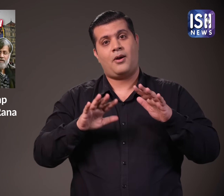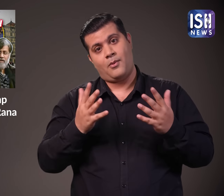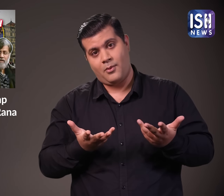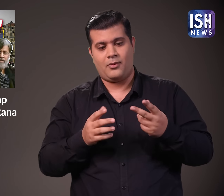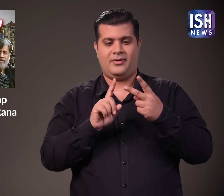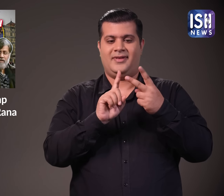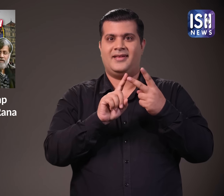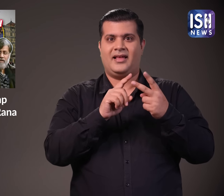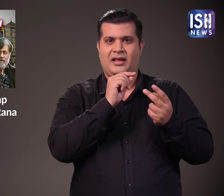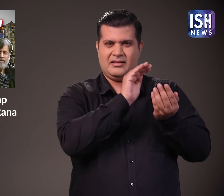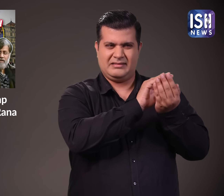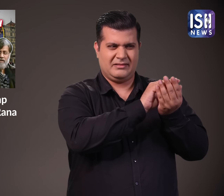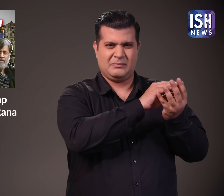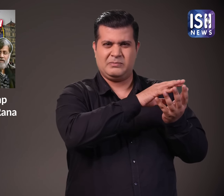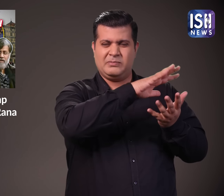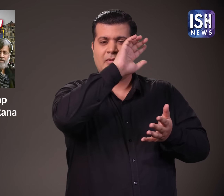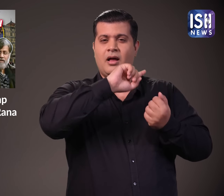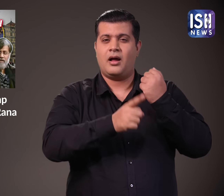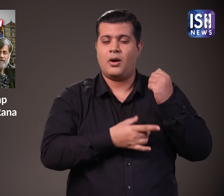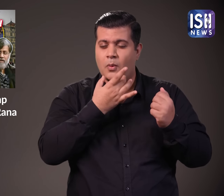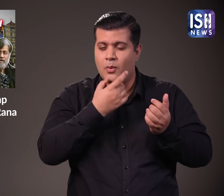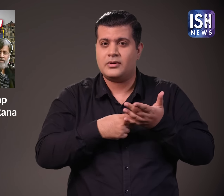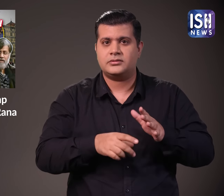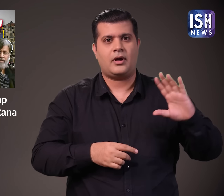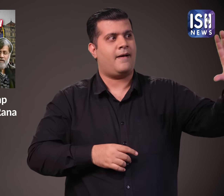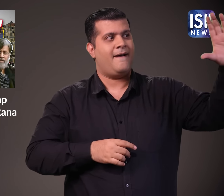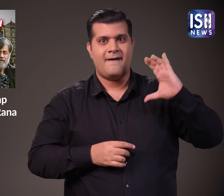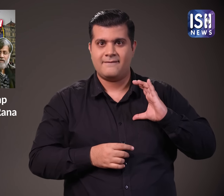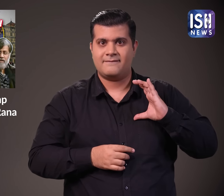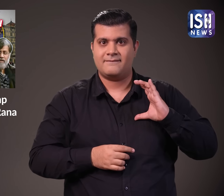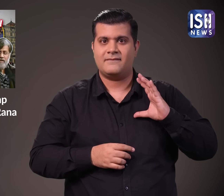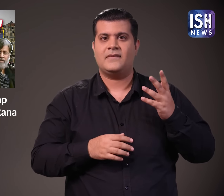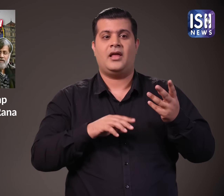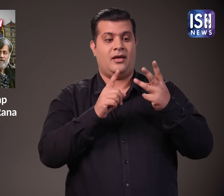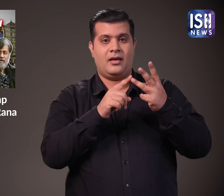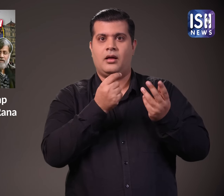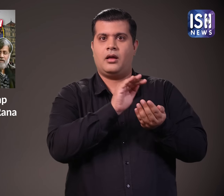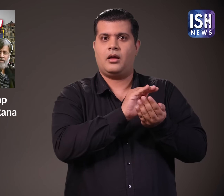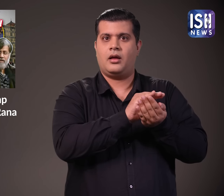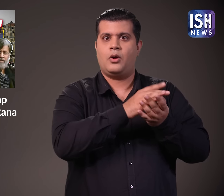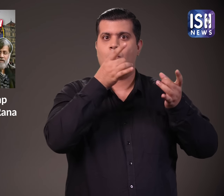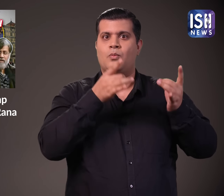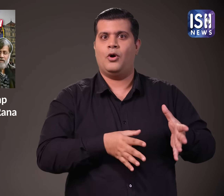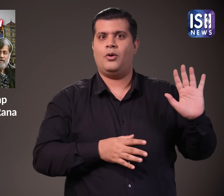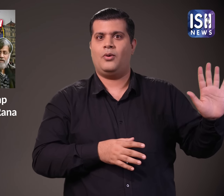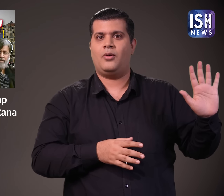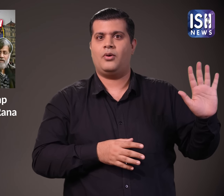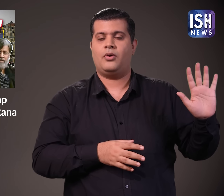The funds invested in 401(K) is withdrawn at the time of retirement or used as a long-term investment.